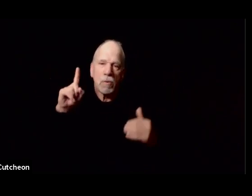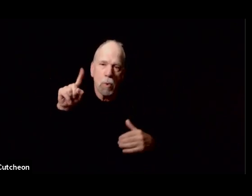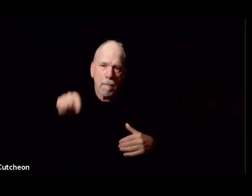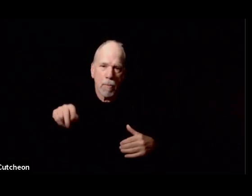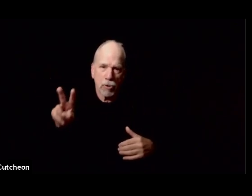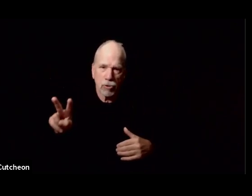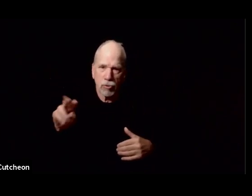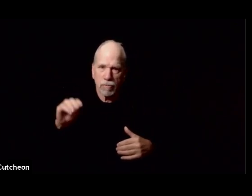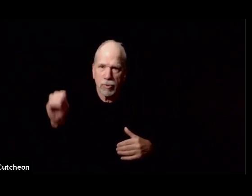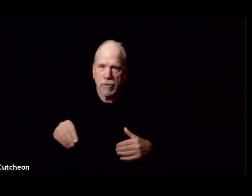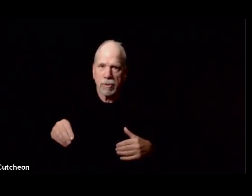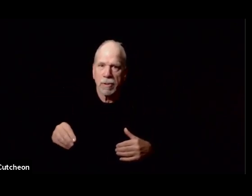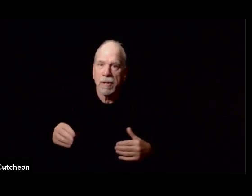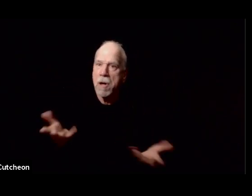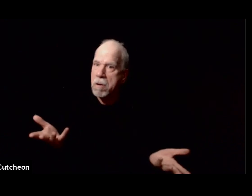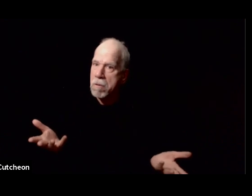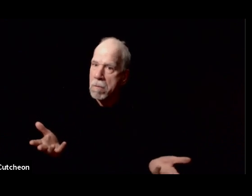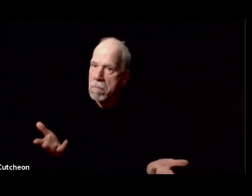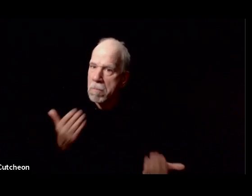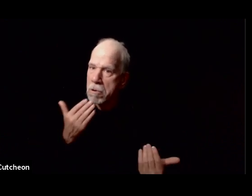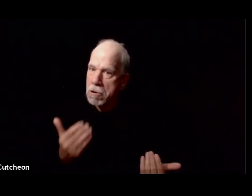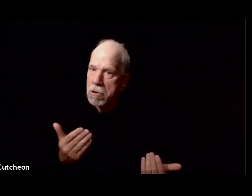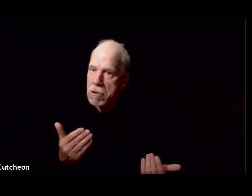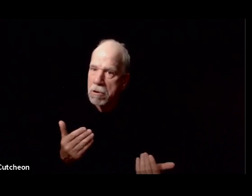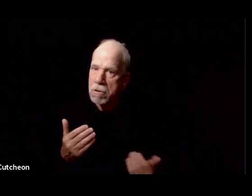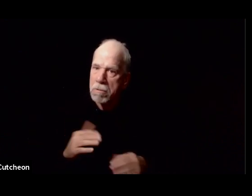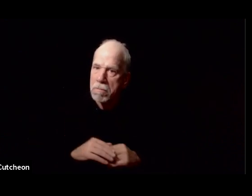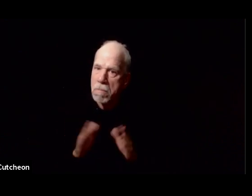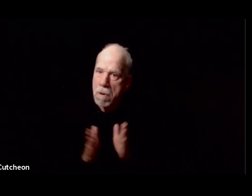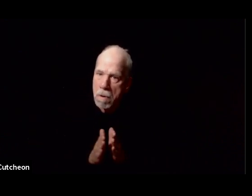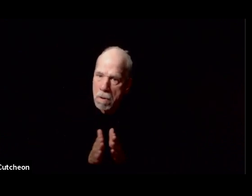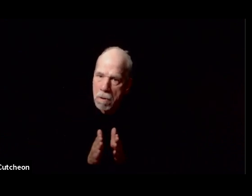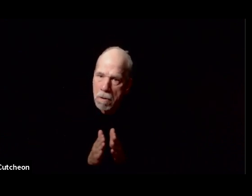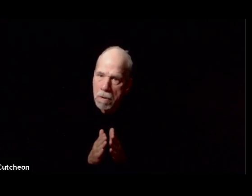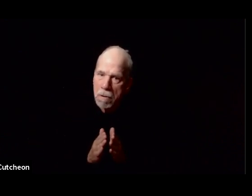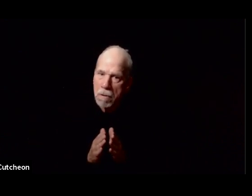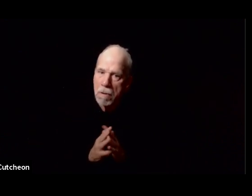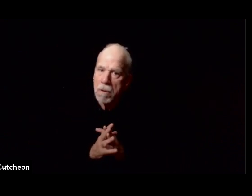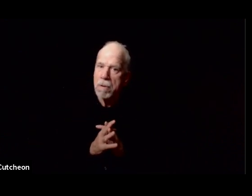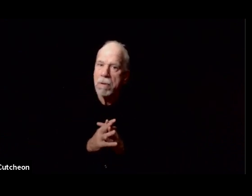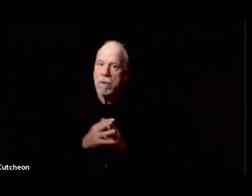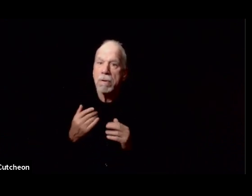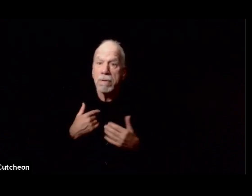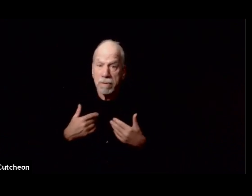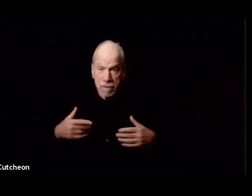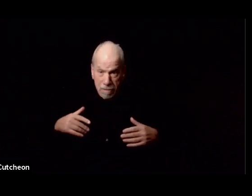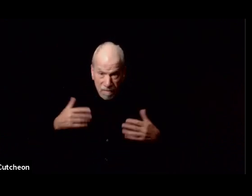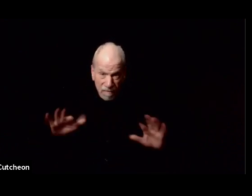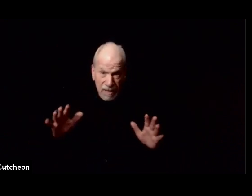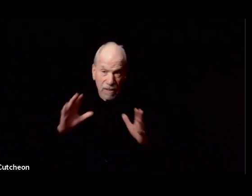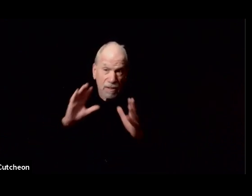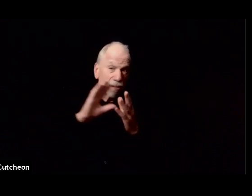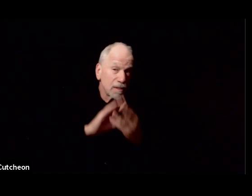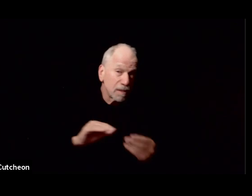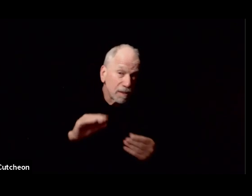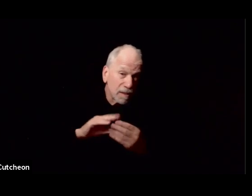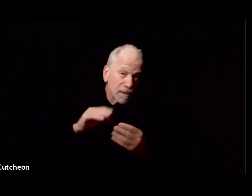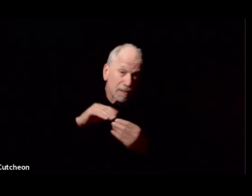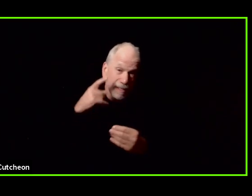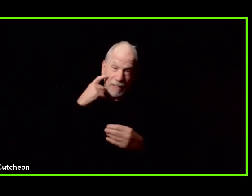it you know we are as I mentioned we are doing these additional seroprevalence studies and